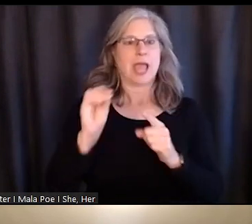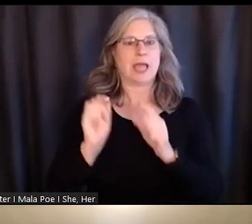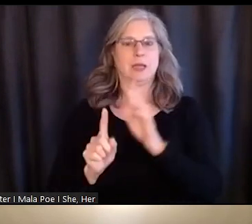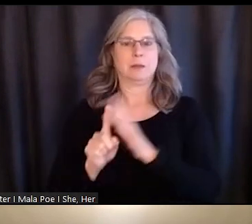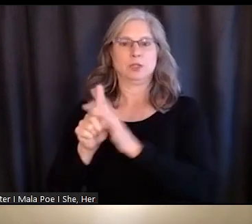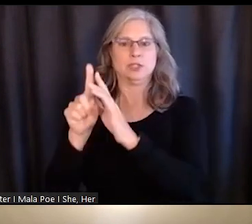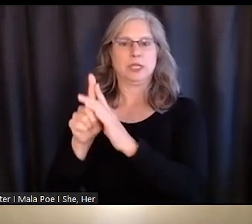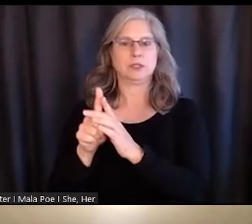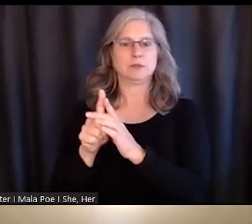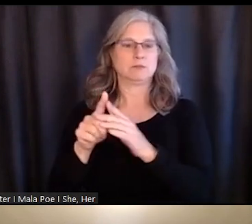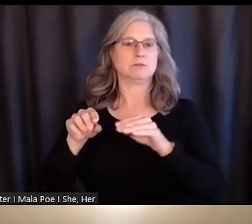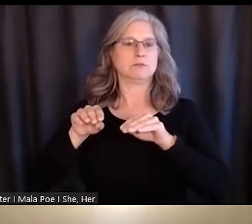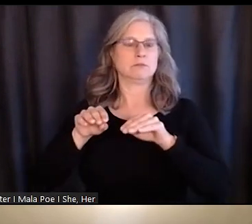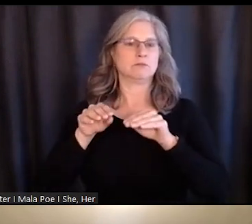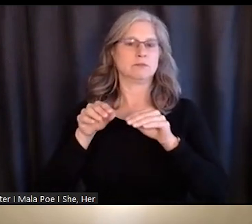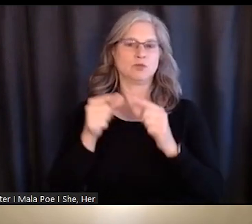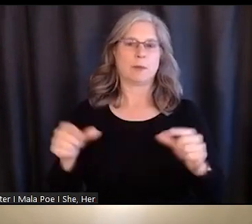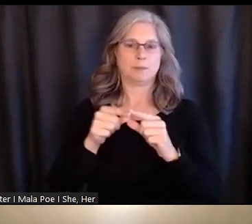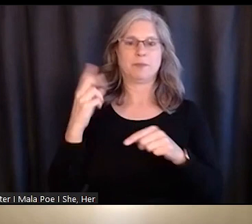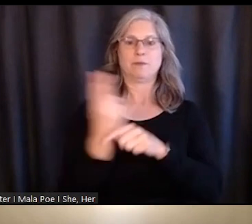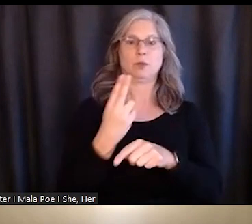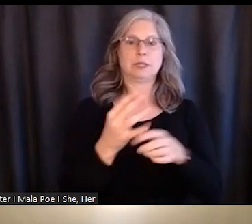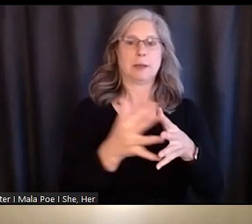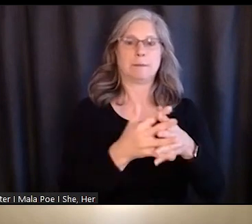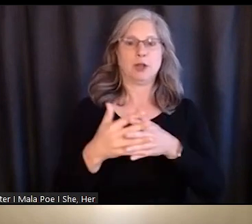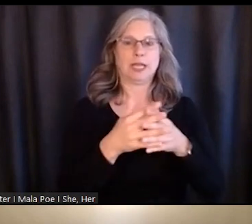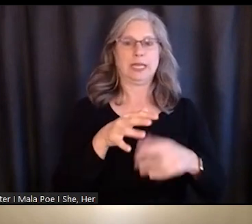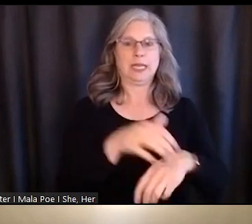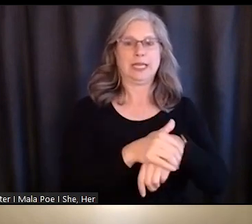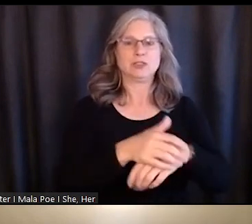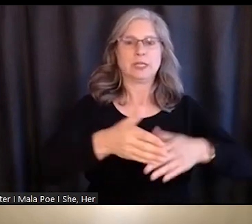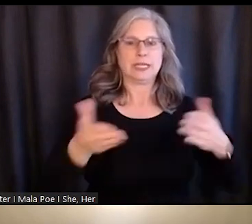I've used the American English here only because it's the largest data set.